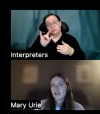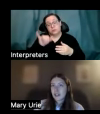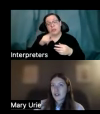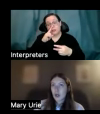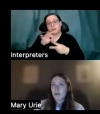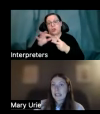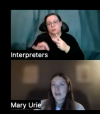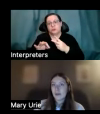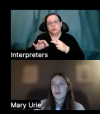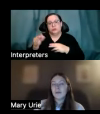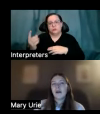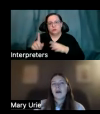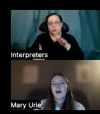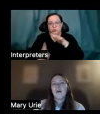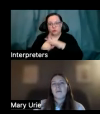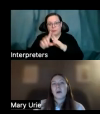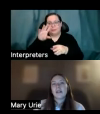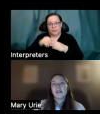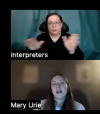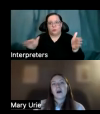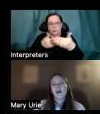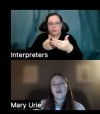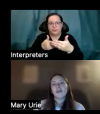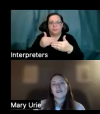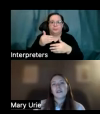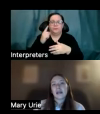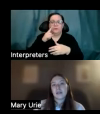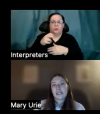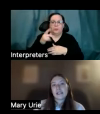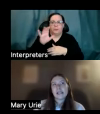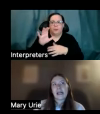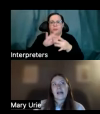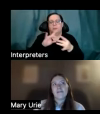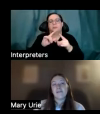and you can show up in the room. But they all nowadays have a